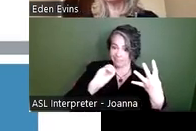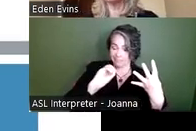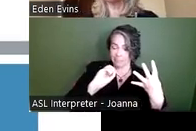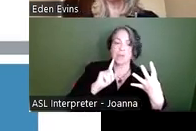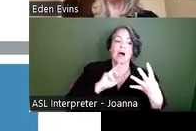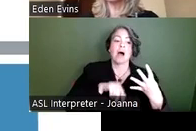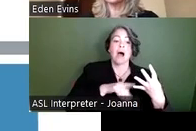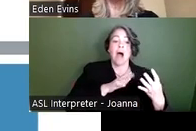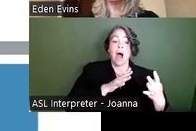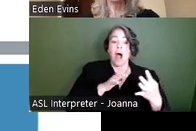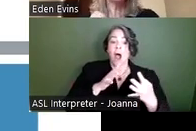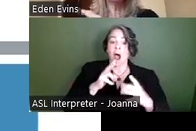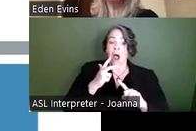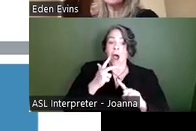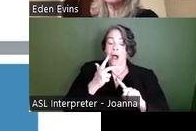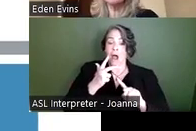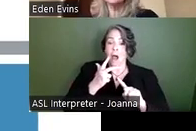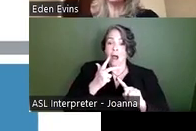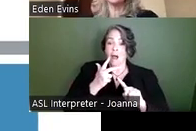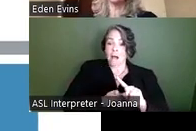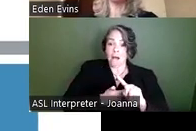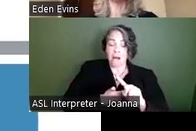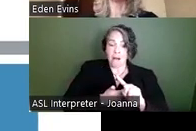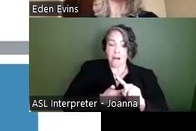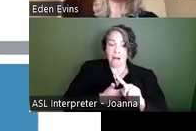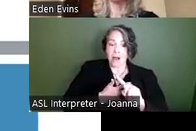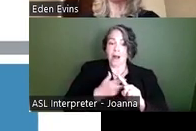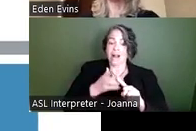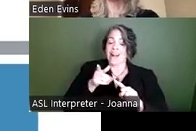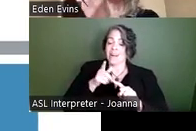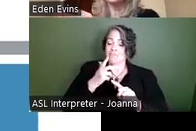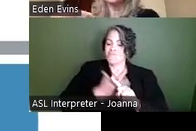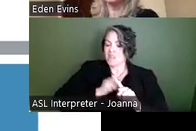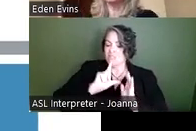about threefold higher, but it didn't matter what medicine you were on. And then if you look all